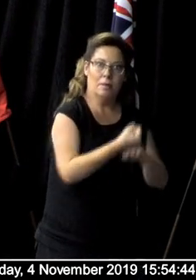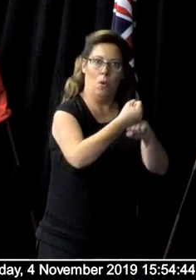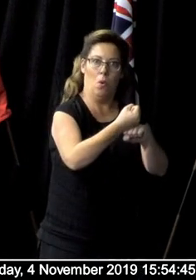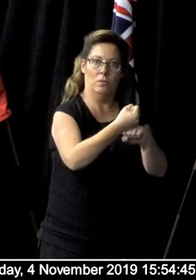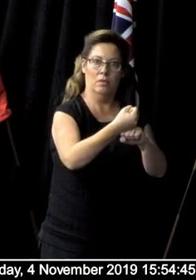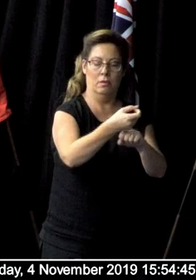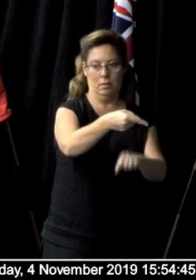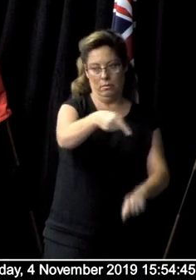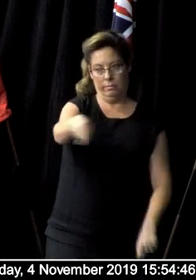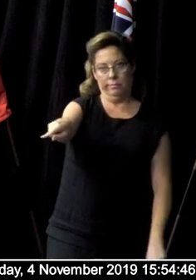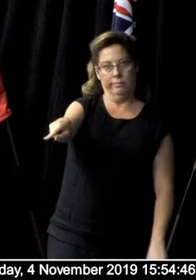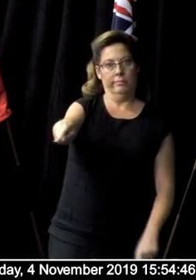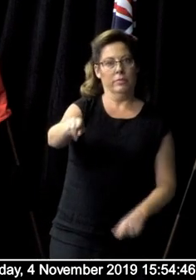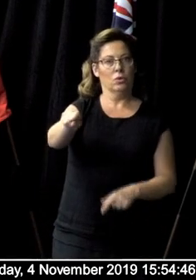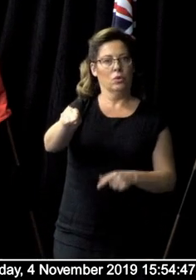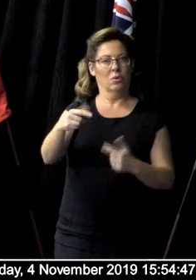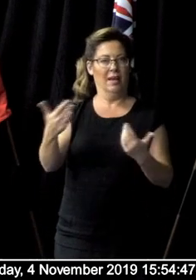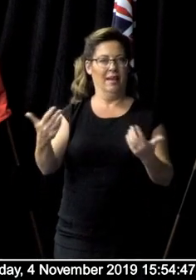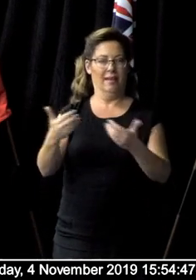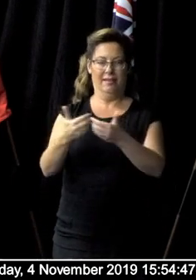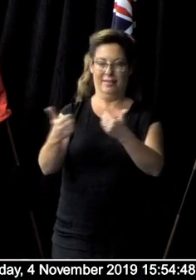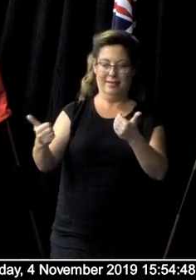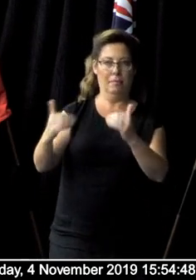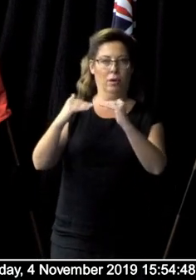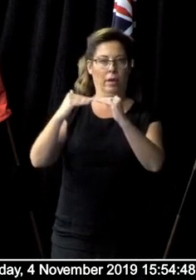parallel system where it’s inferior.